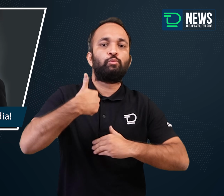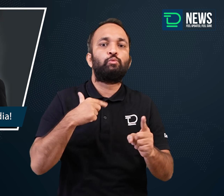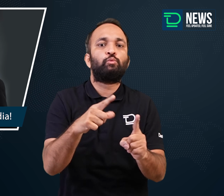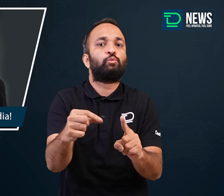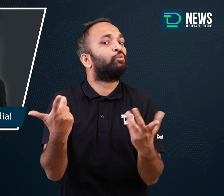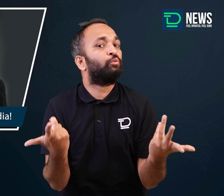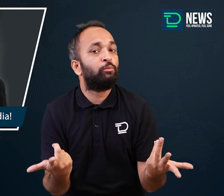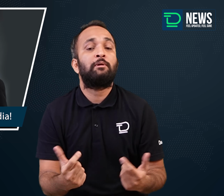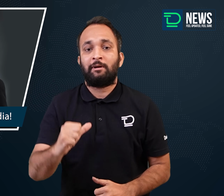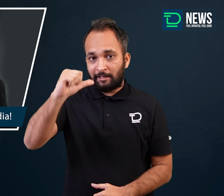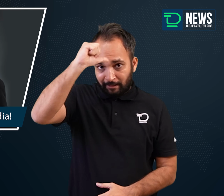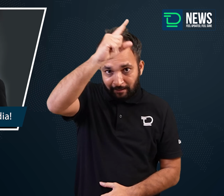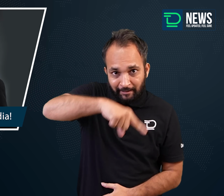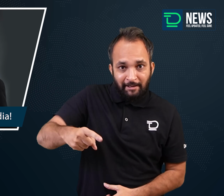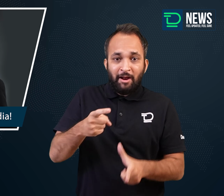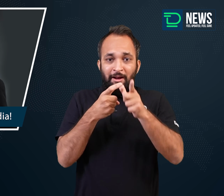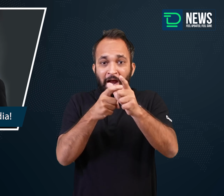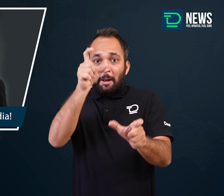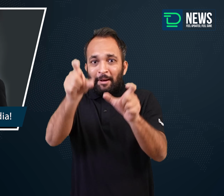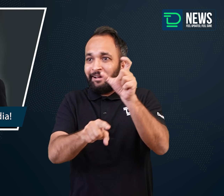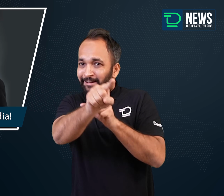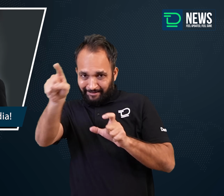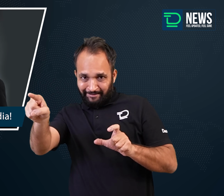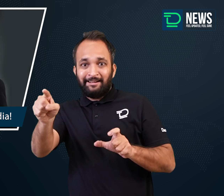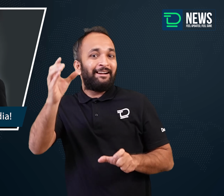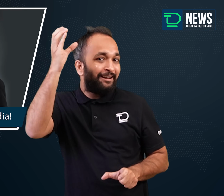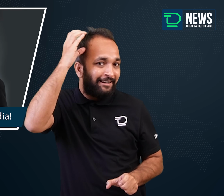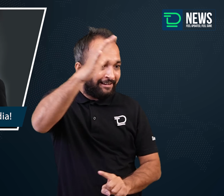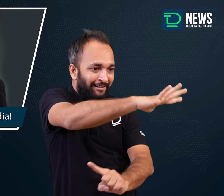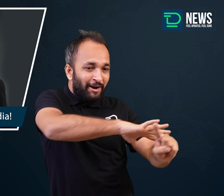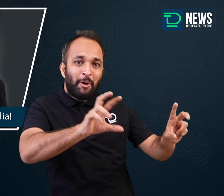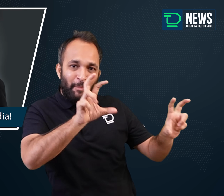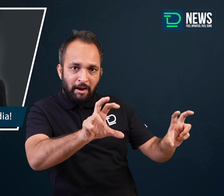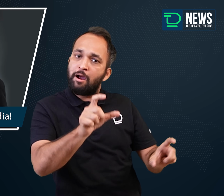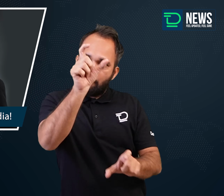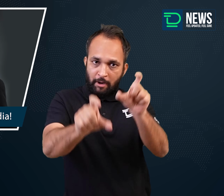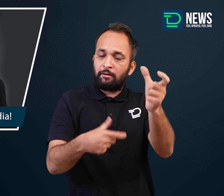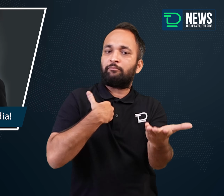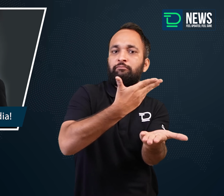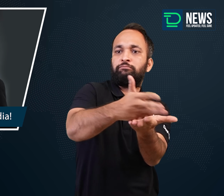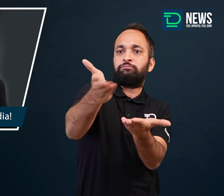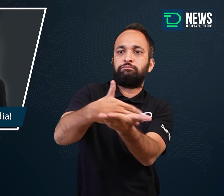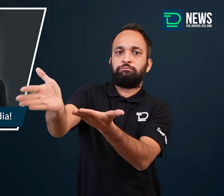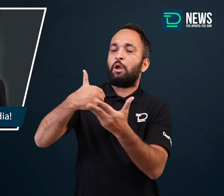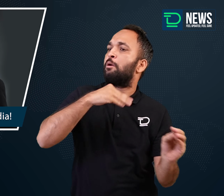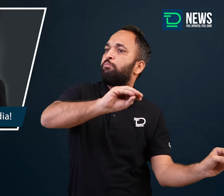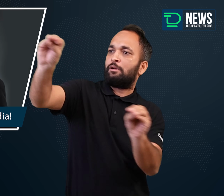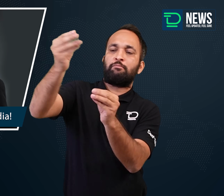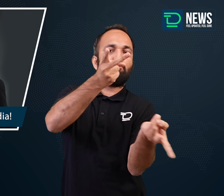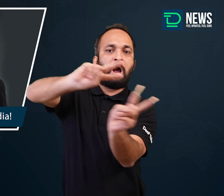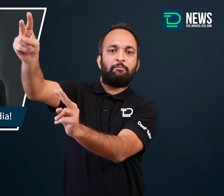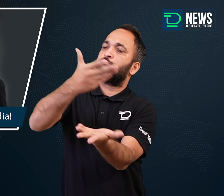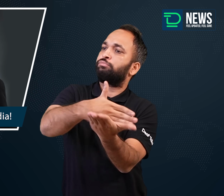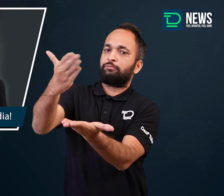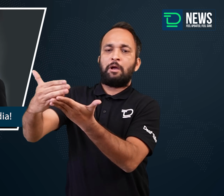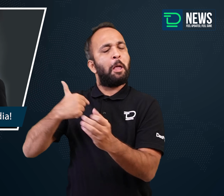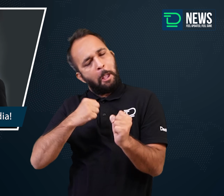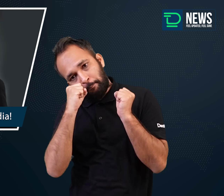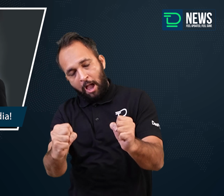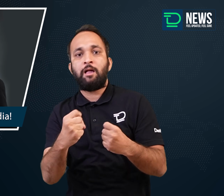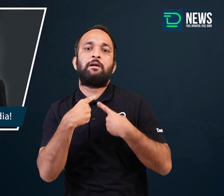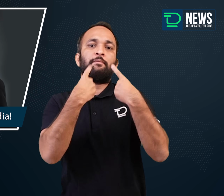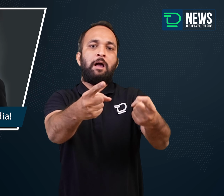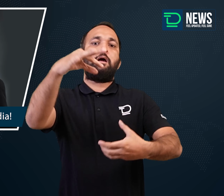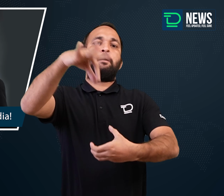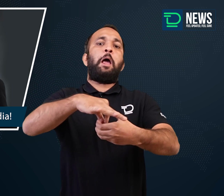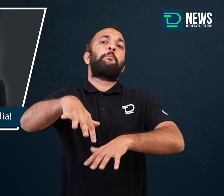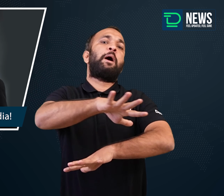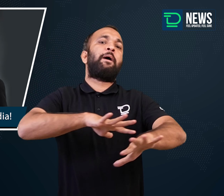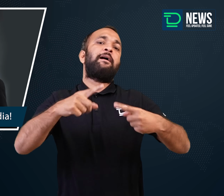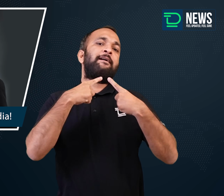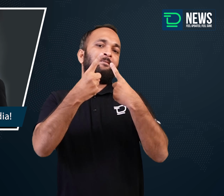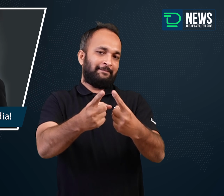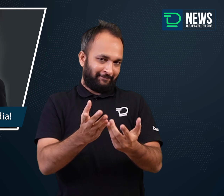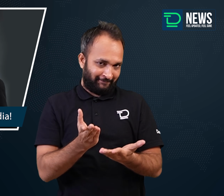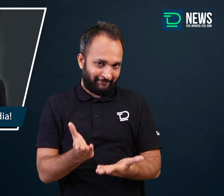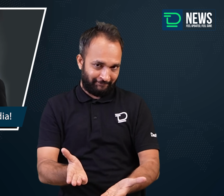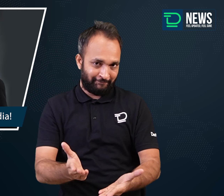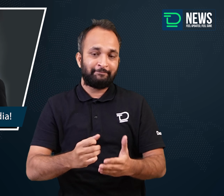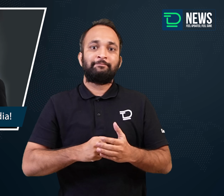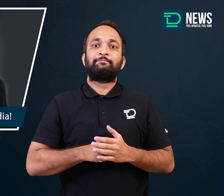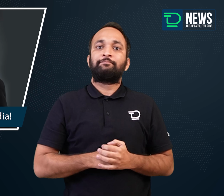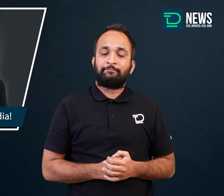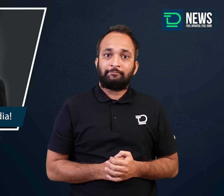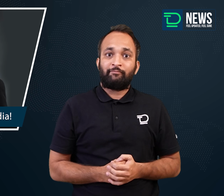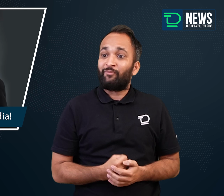He will withdraw Indian military forces from the Maldives.